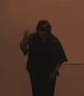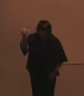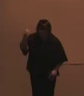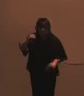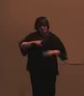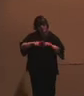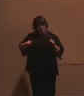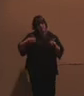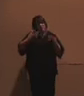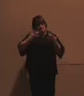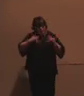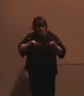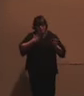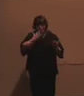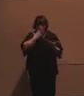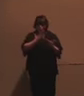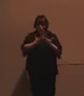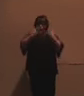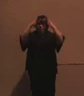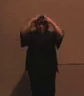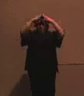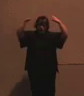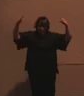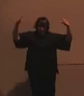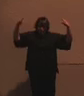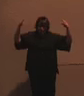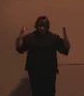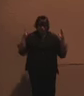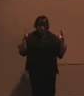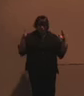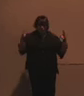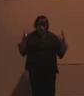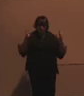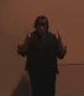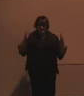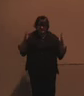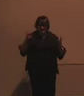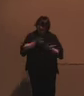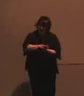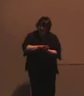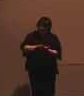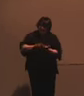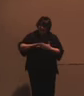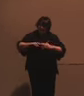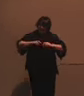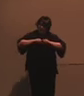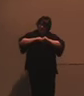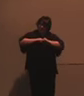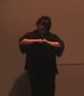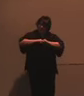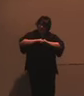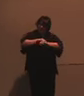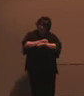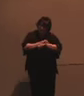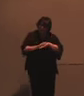by this roof and walls, so nicely protected, comfortably feelings.